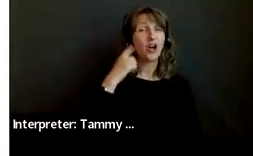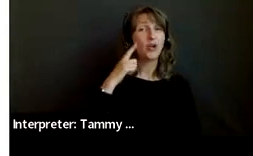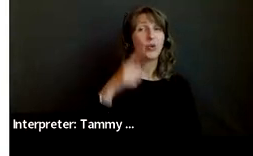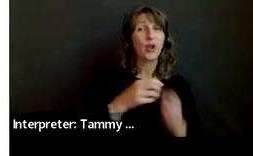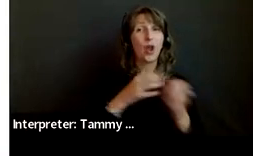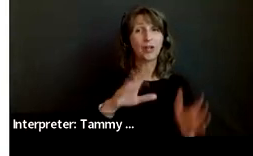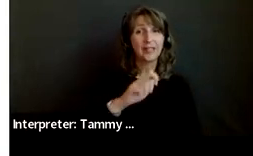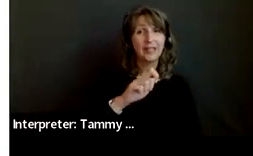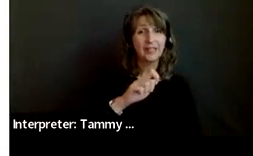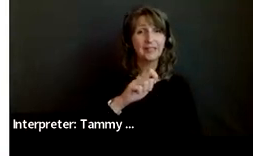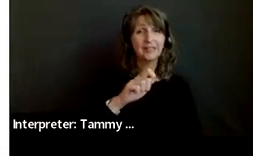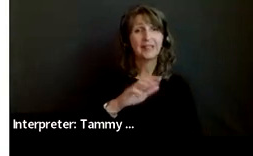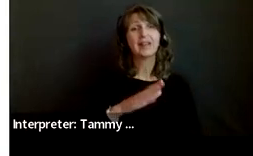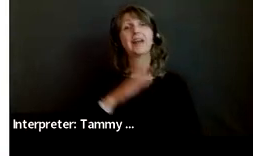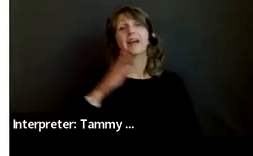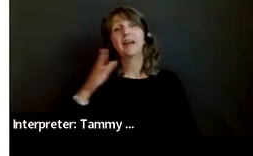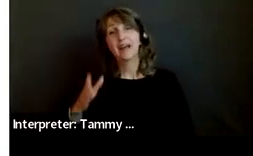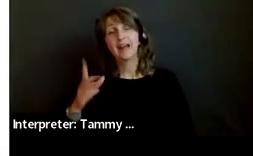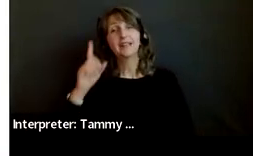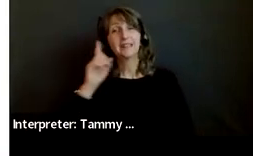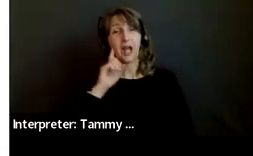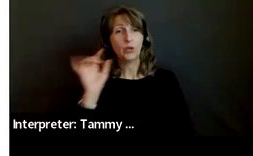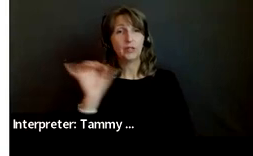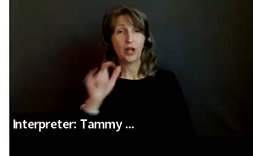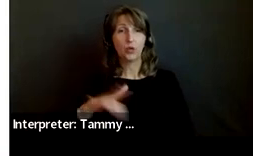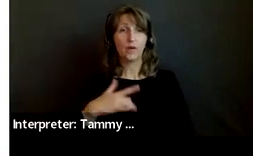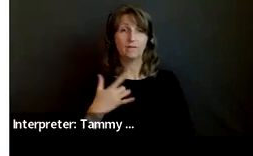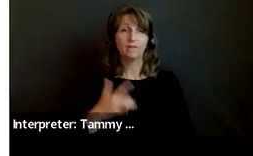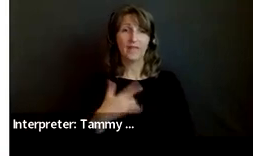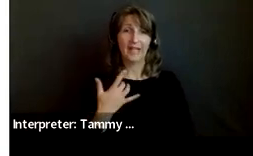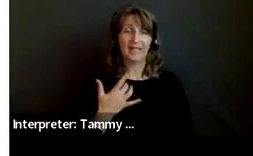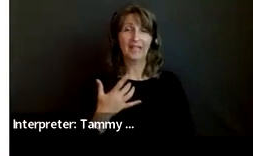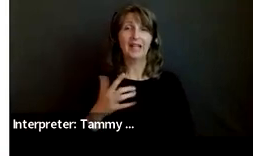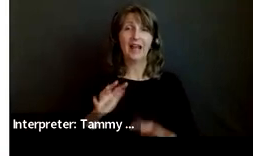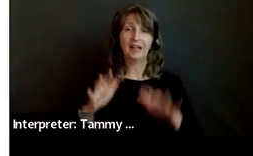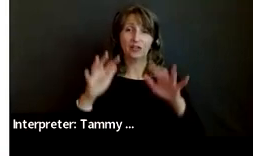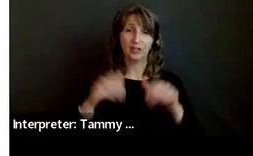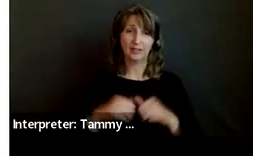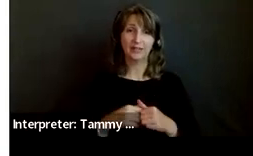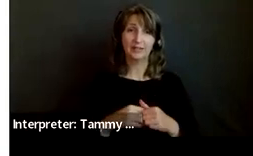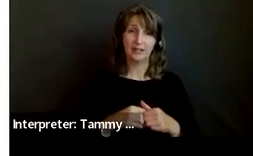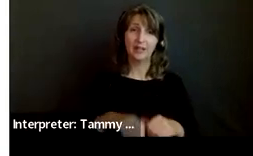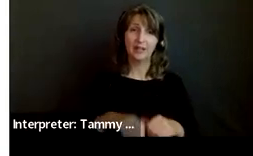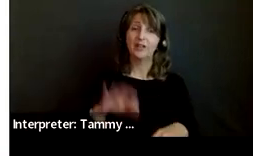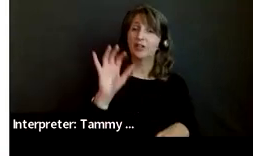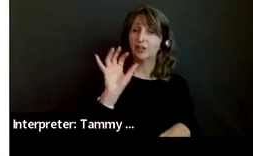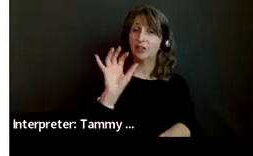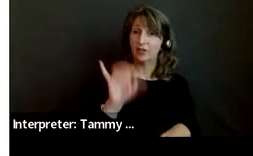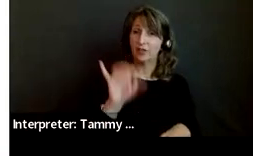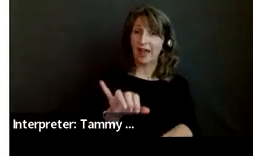We are activating the pair of step parasympathetic nervous system. We are validating. We are displaying empathy and positive regard.